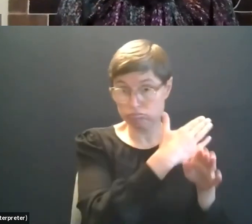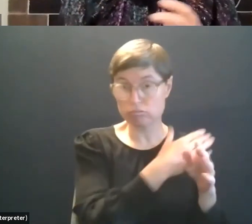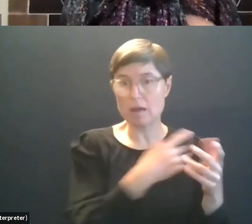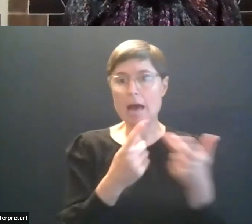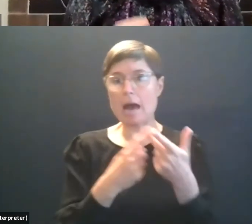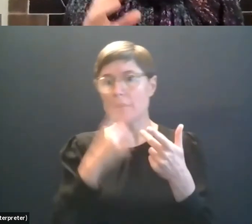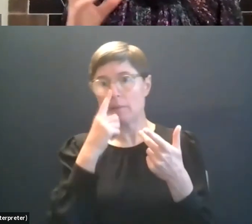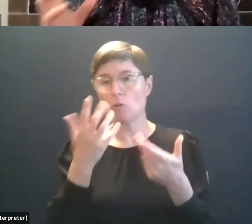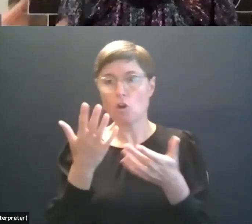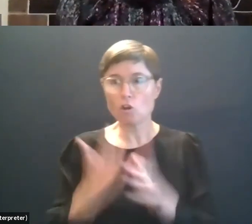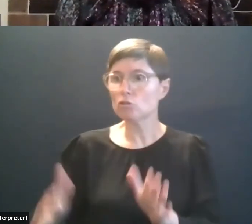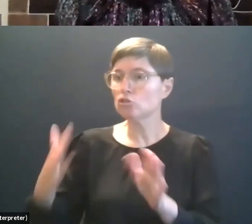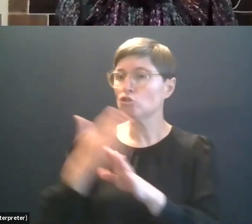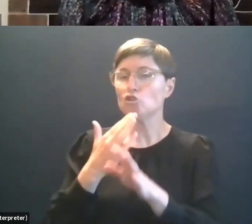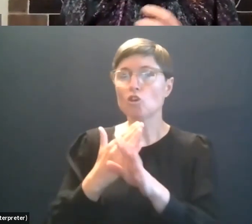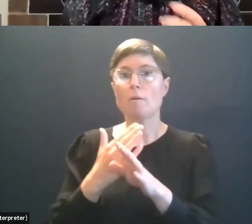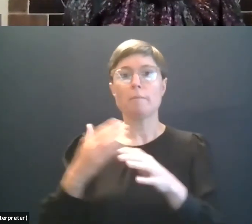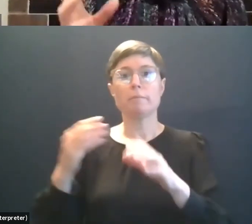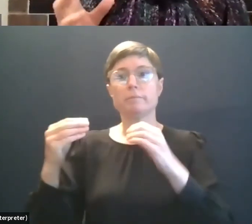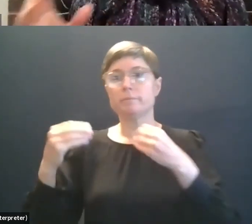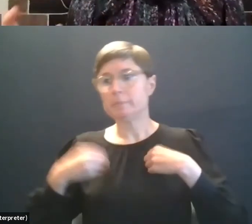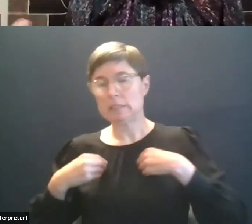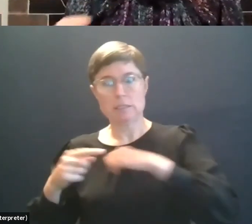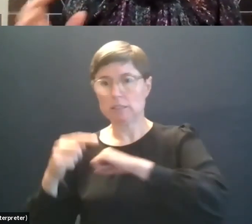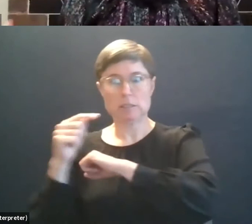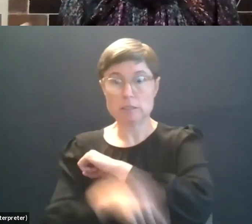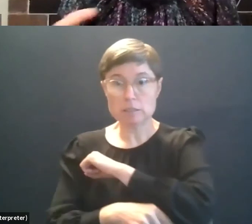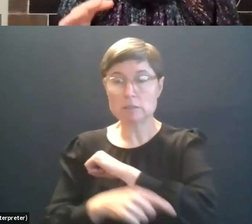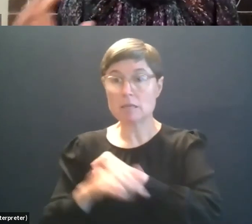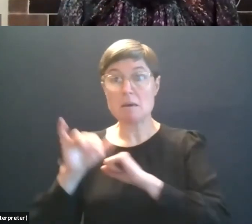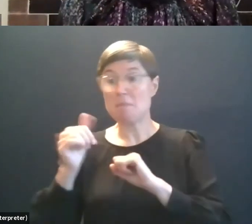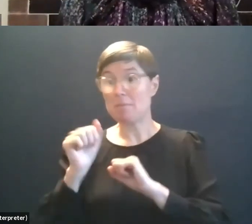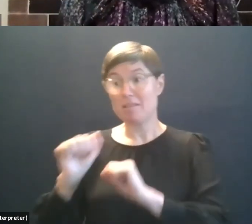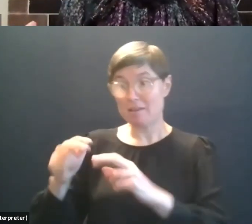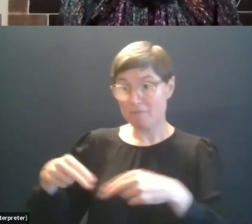lost jobs, lost small businesses that they and their families have spent maybe generations